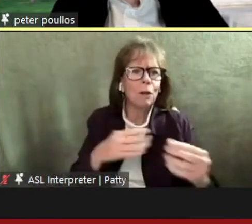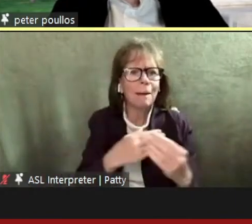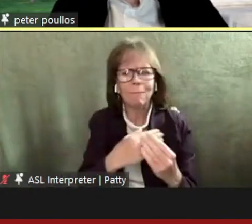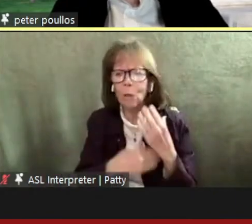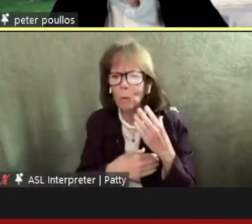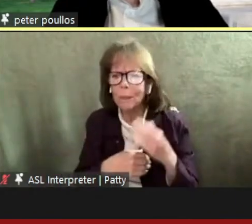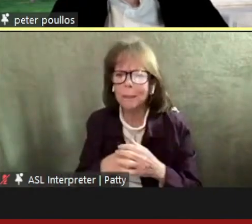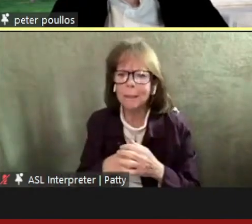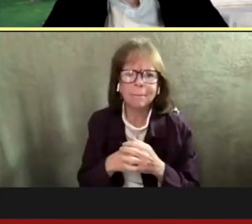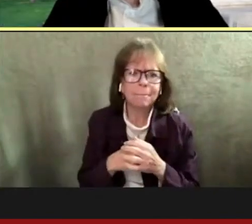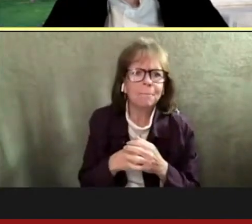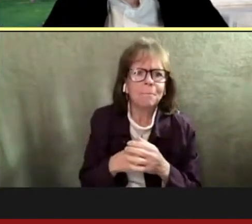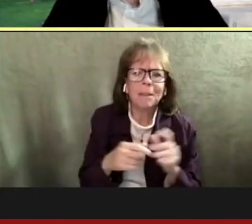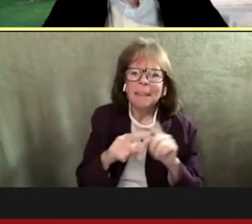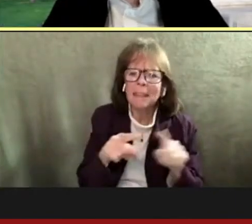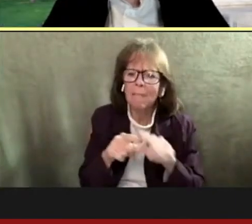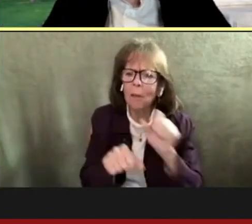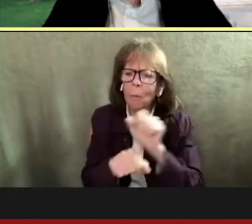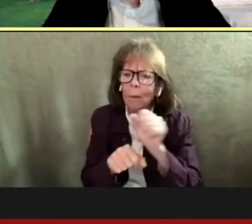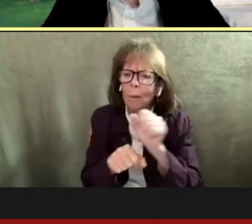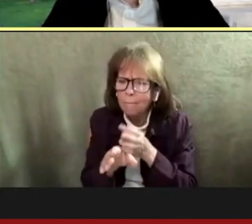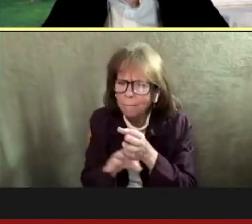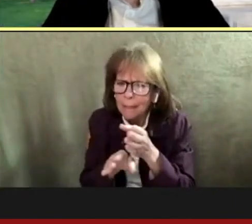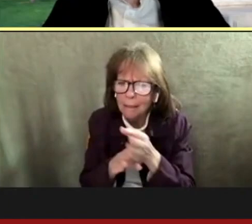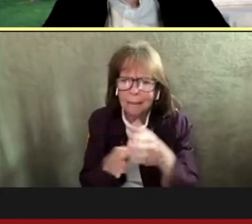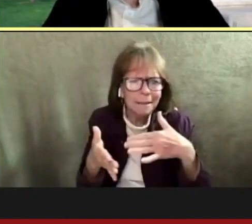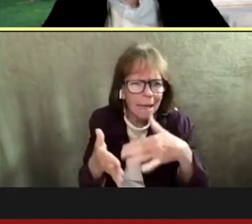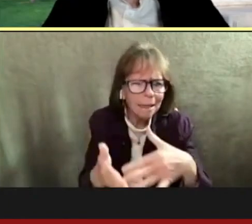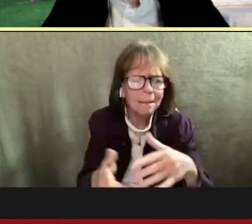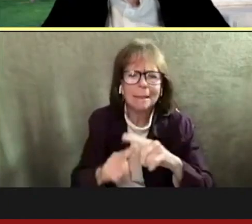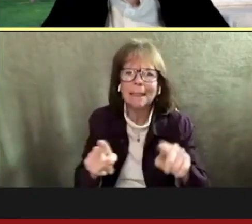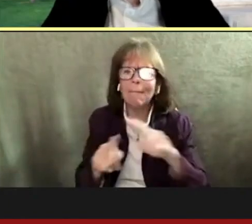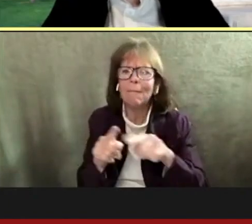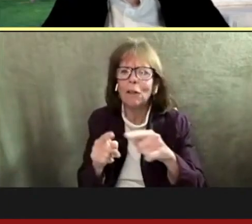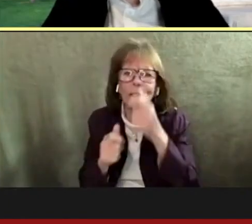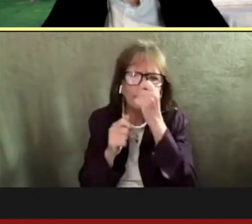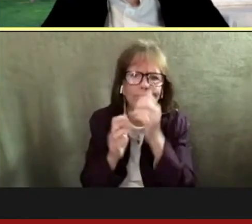influences, fields of study, interests, and life strategies